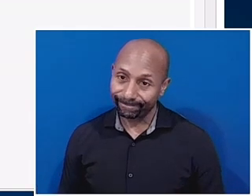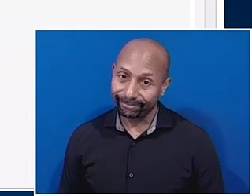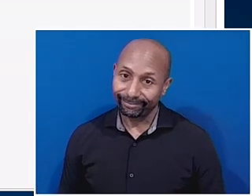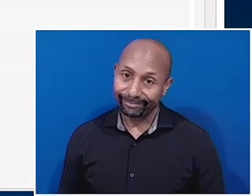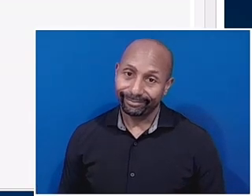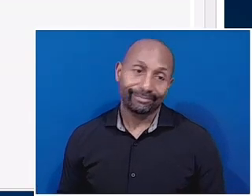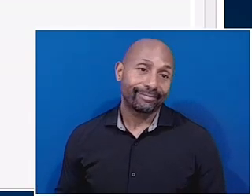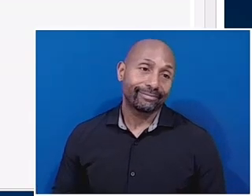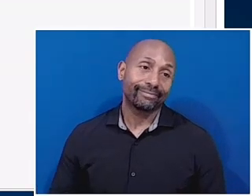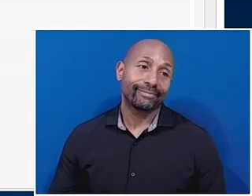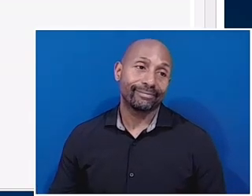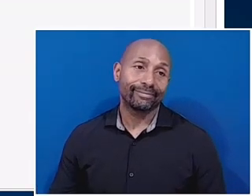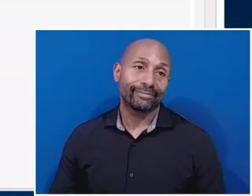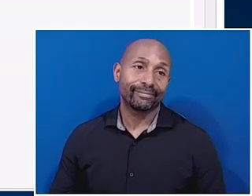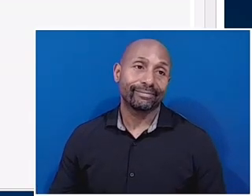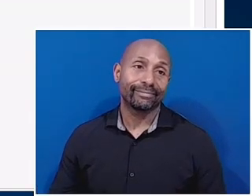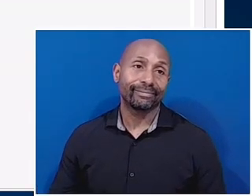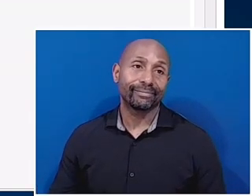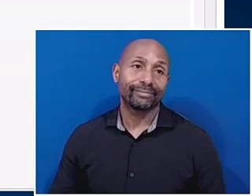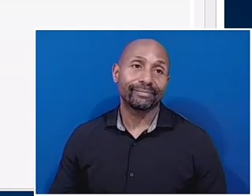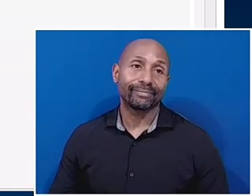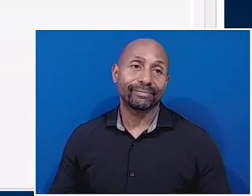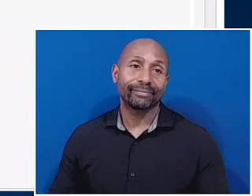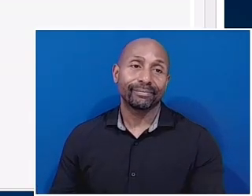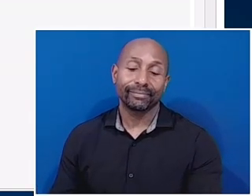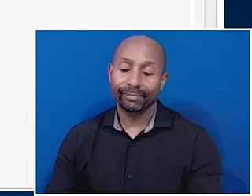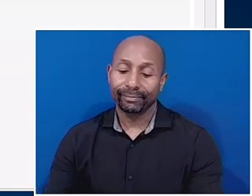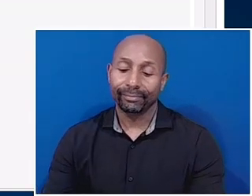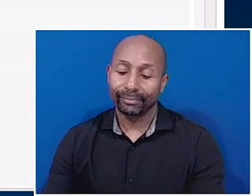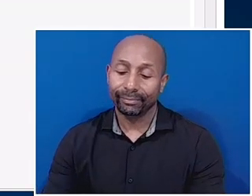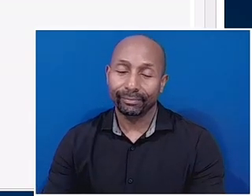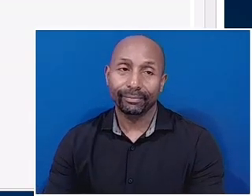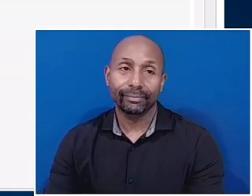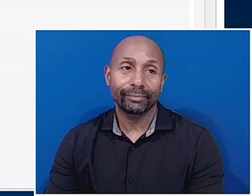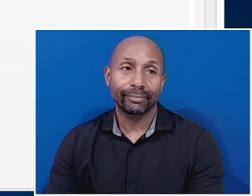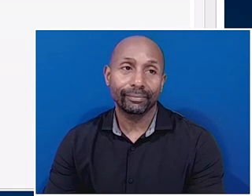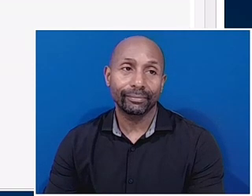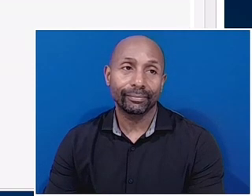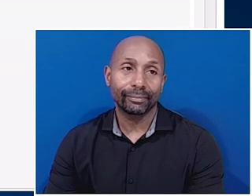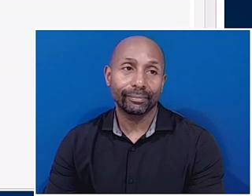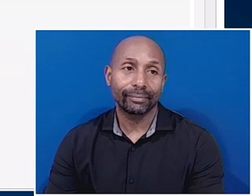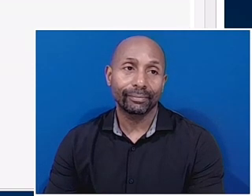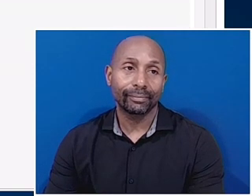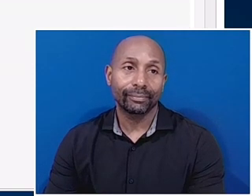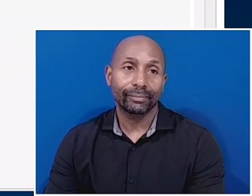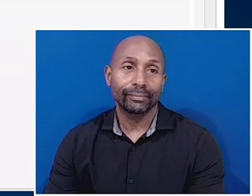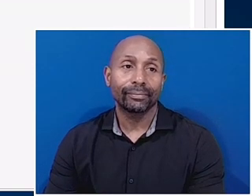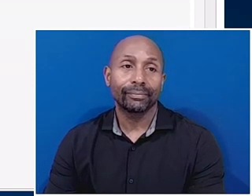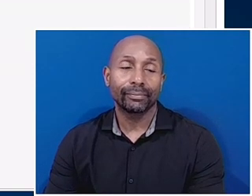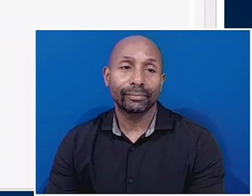Thank you, Amy. I'm not seeing any further hands on this